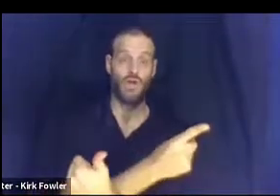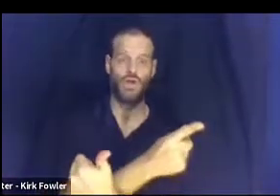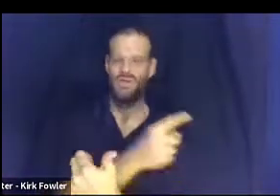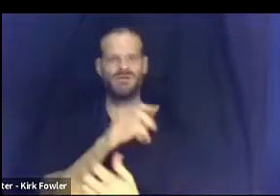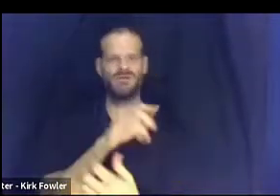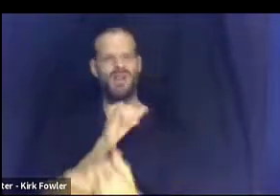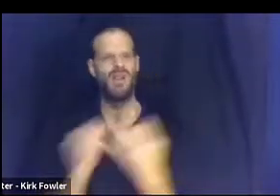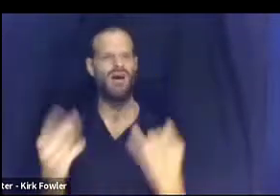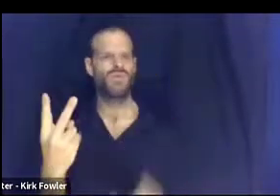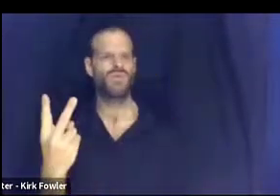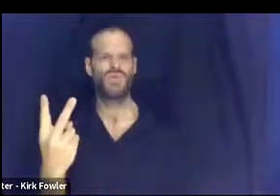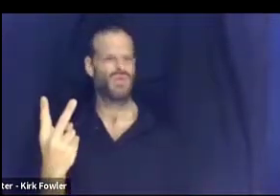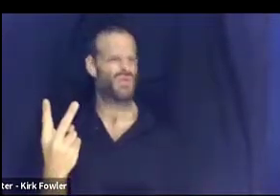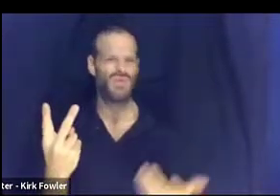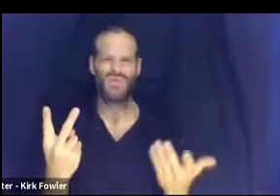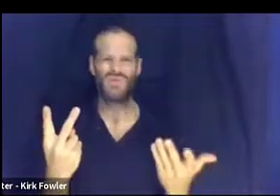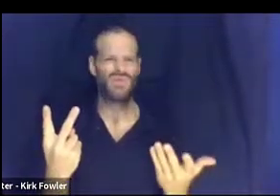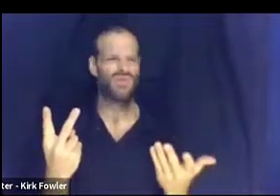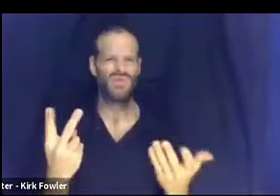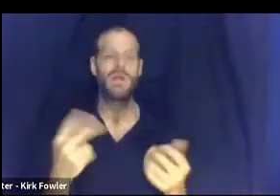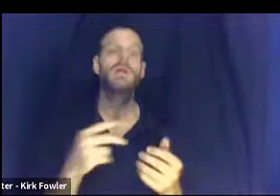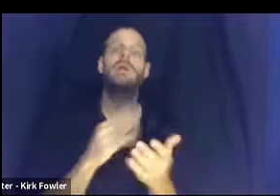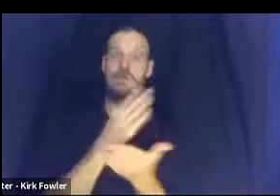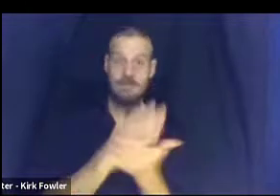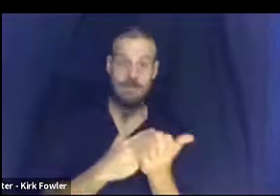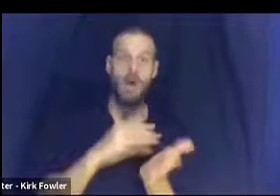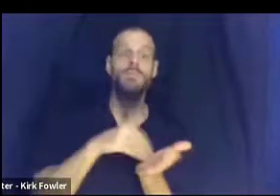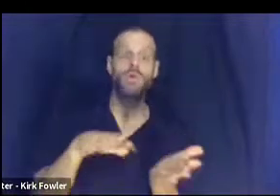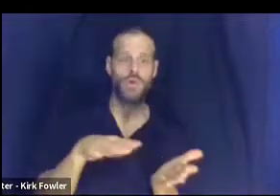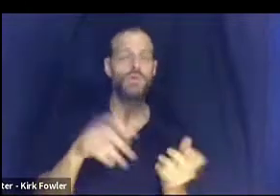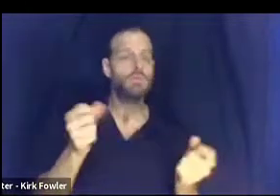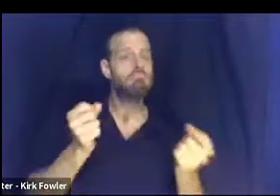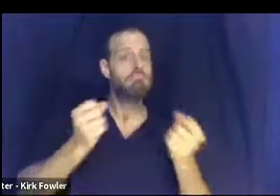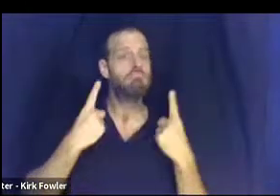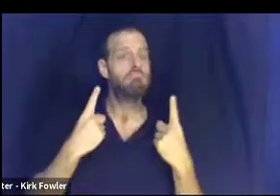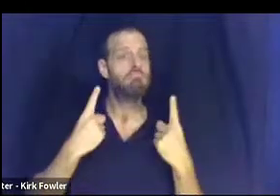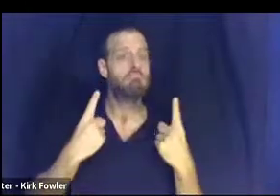with an index. Some kids may actually have some of that conceptual understanding